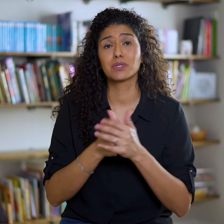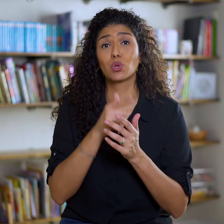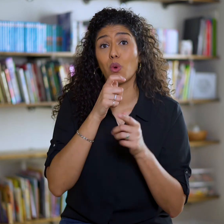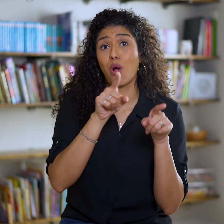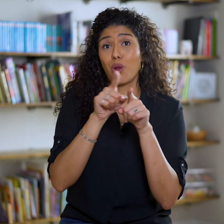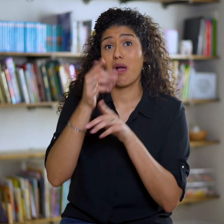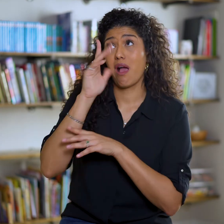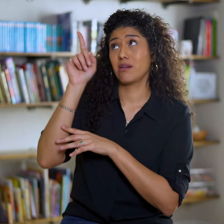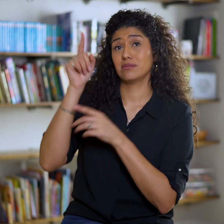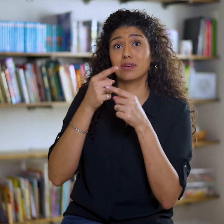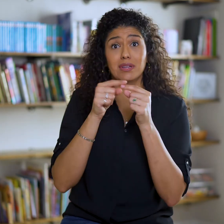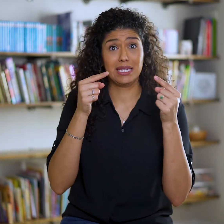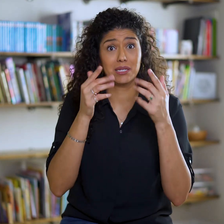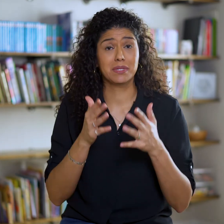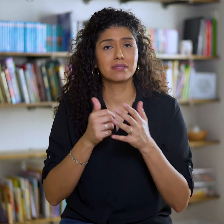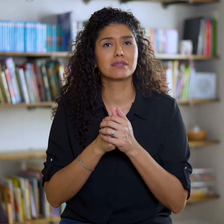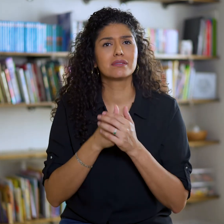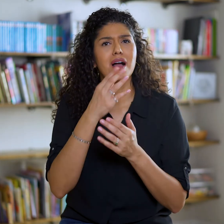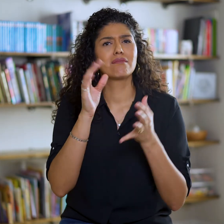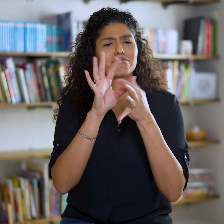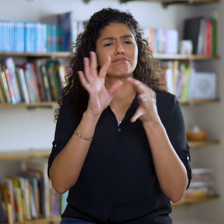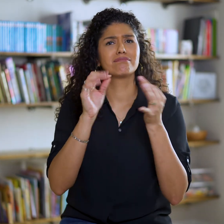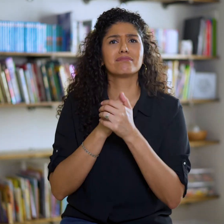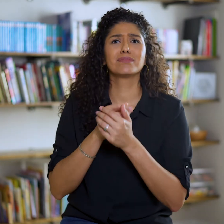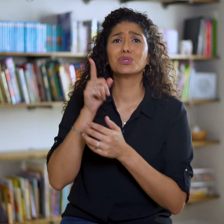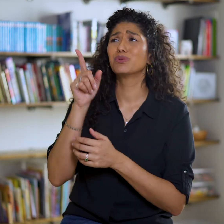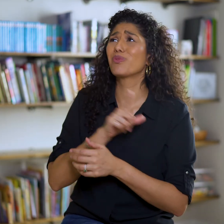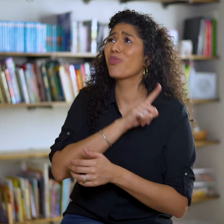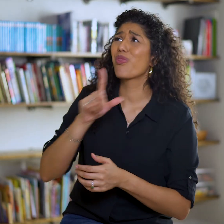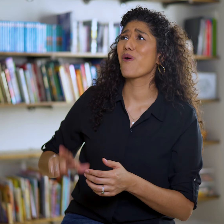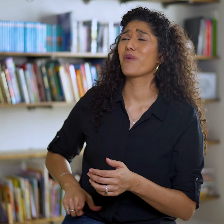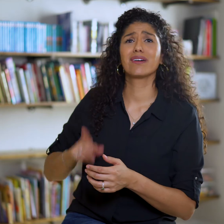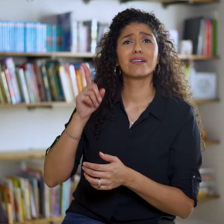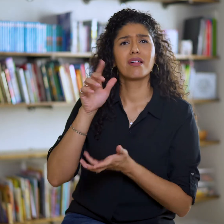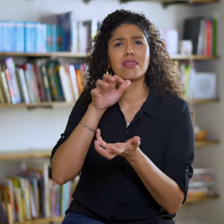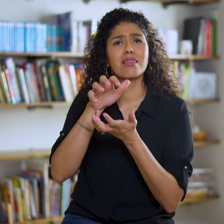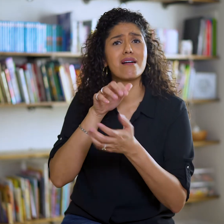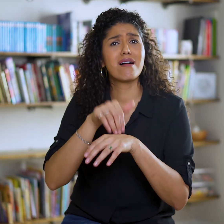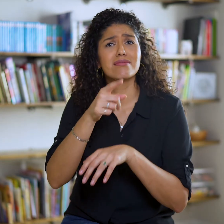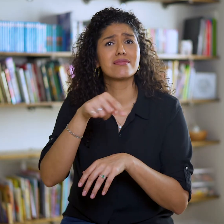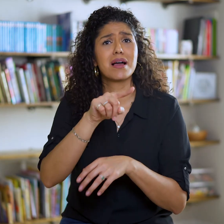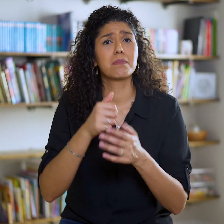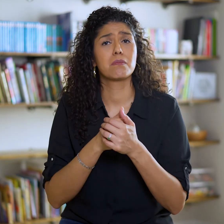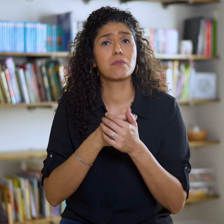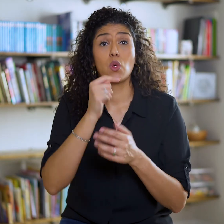who are also God’s enemies, and says, “You, O LORD, laugh at them.”